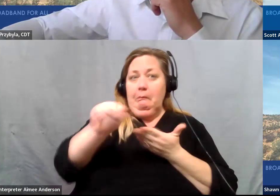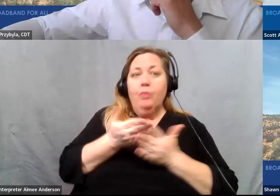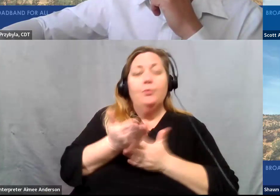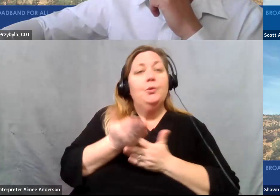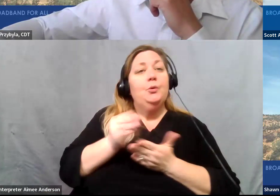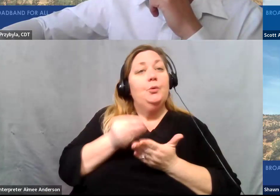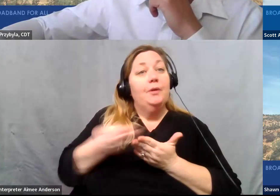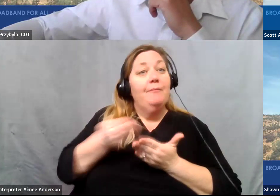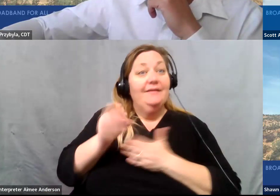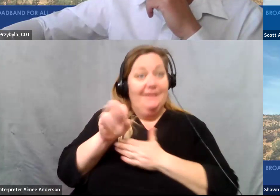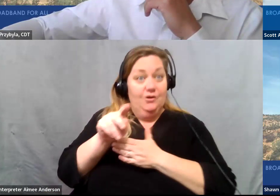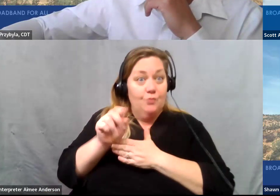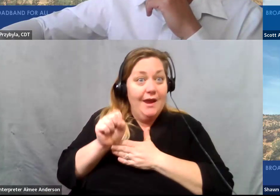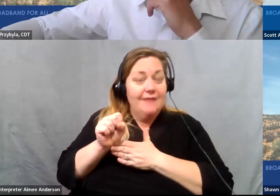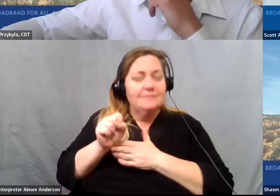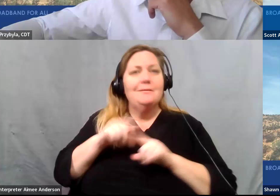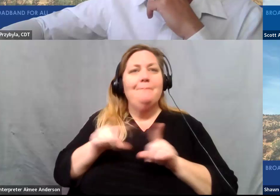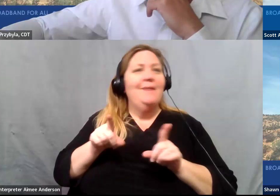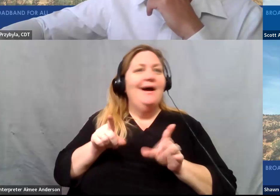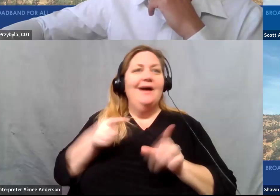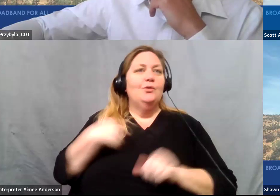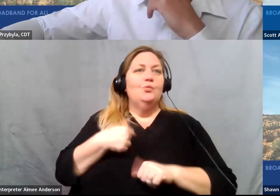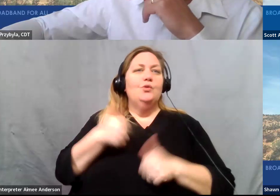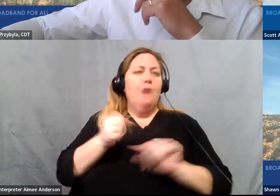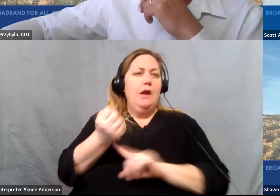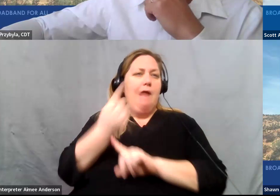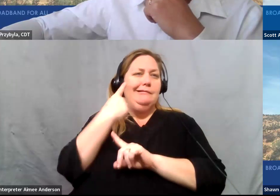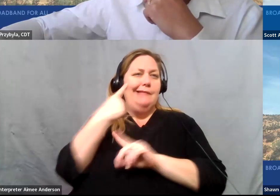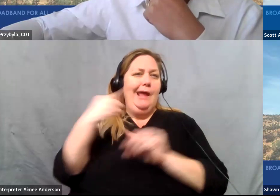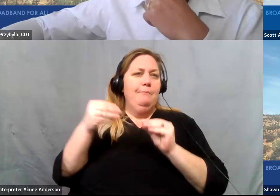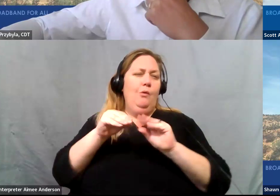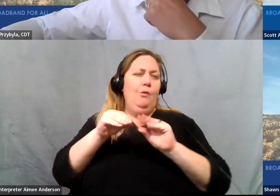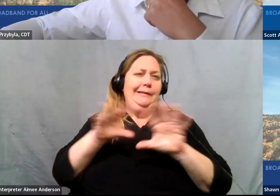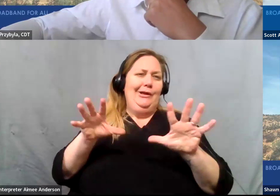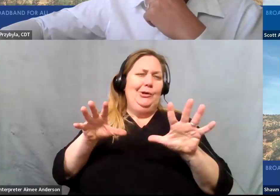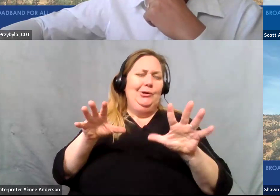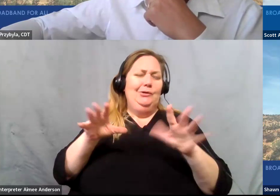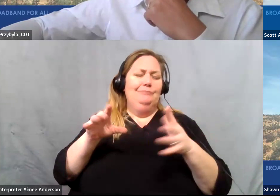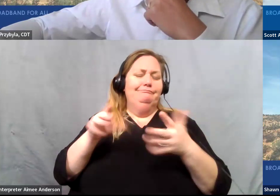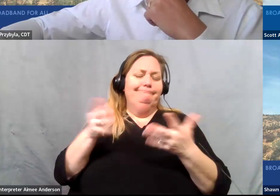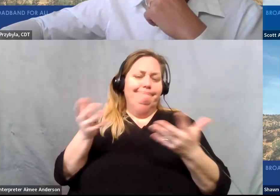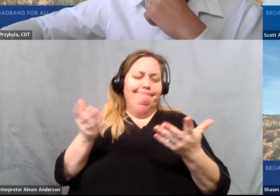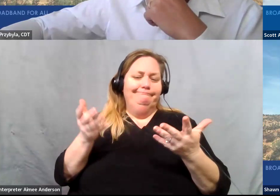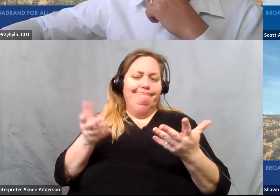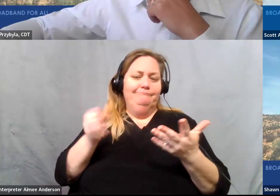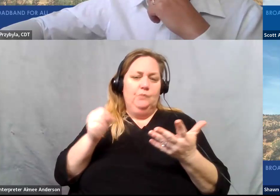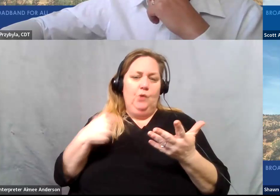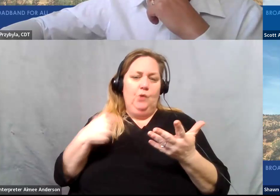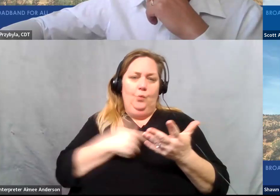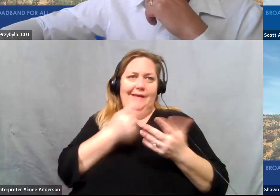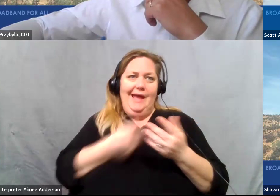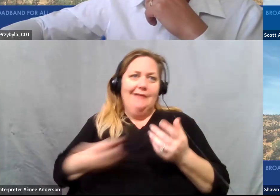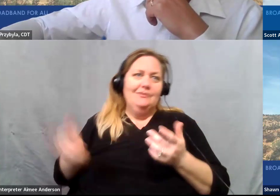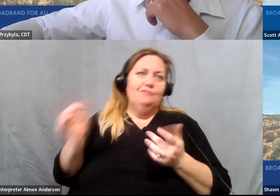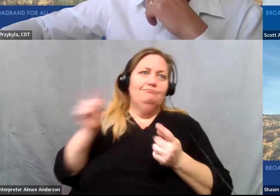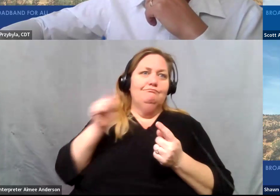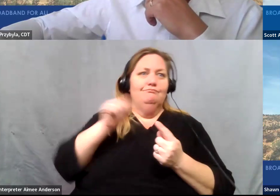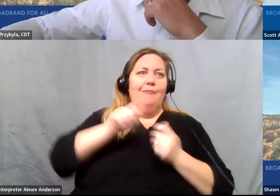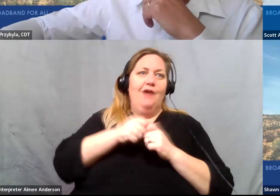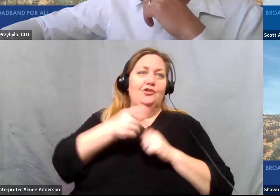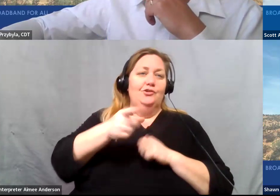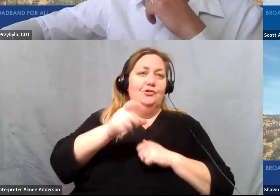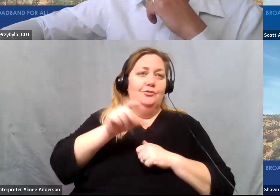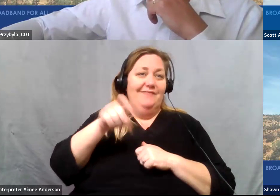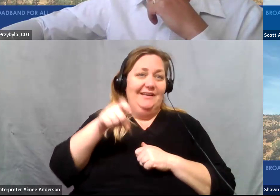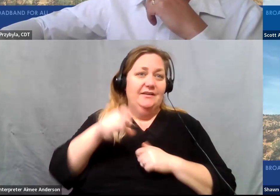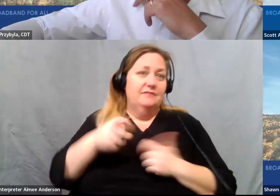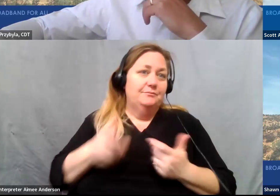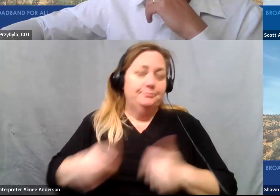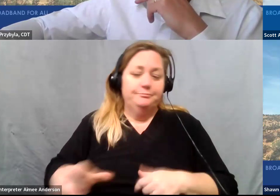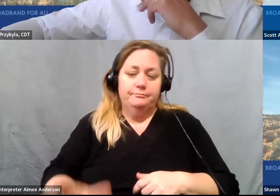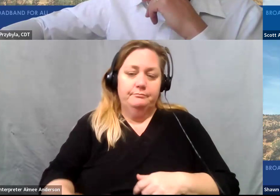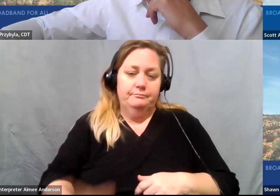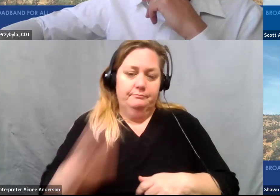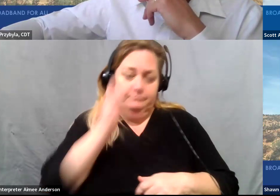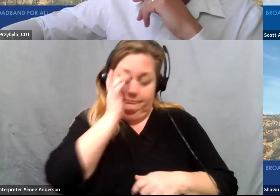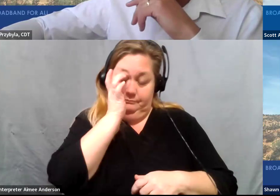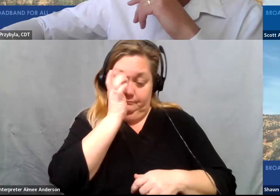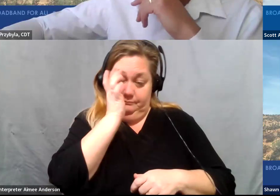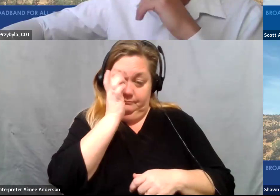But we're trying to understand those more. So we can circle back with you, if need be.